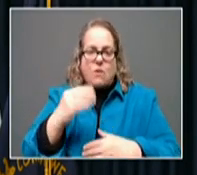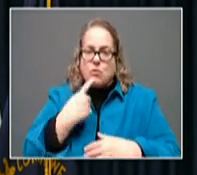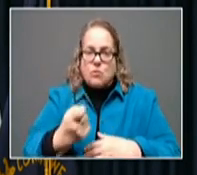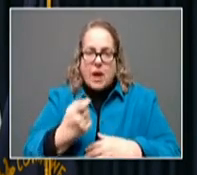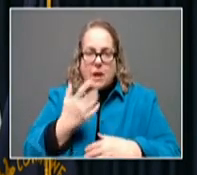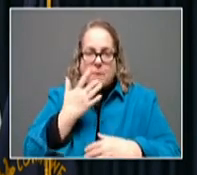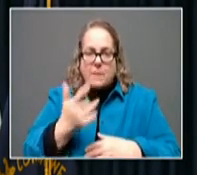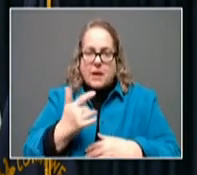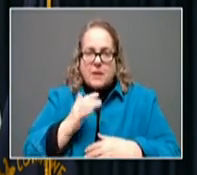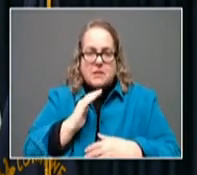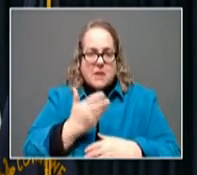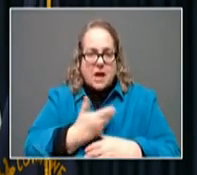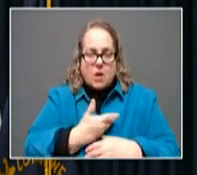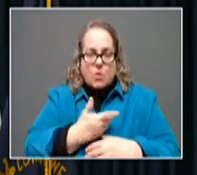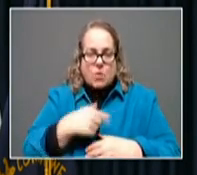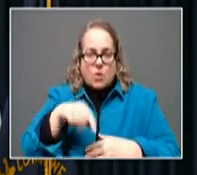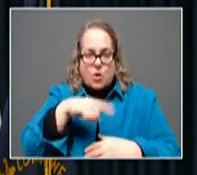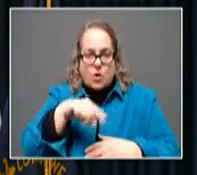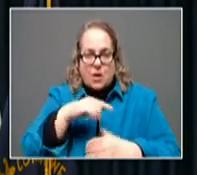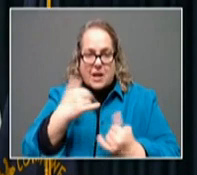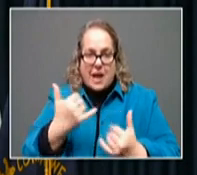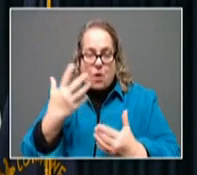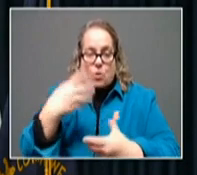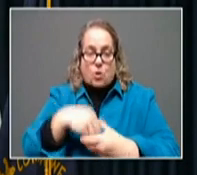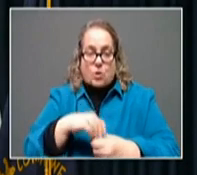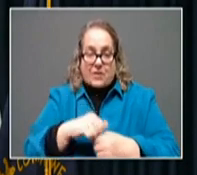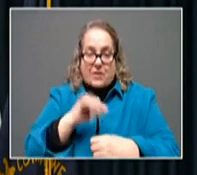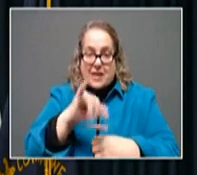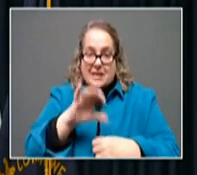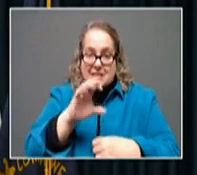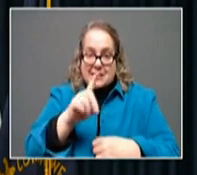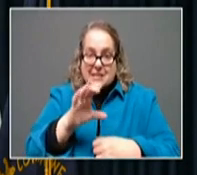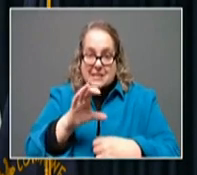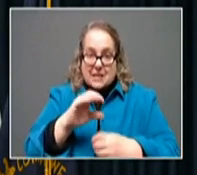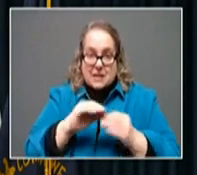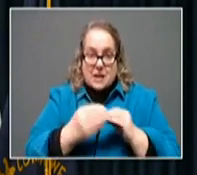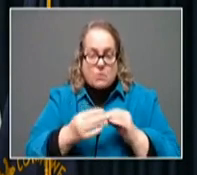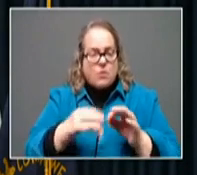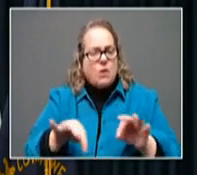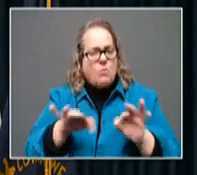included in that number. Can you reiterate the importance of that included in